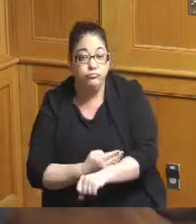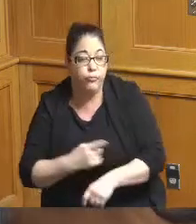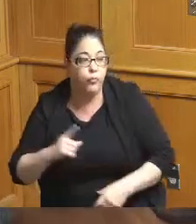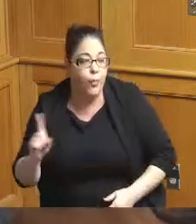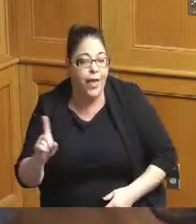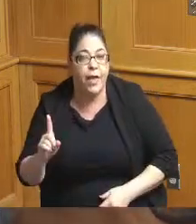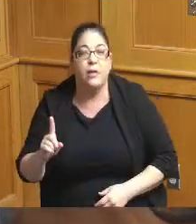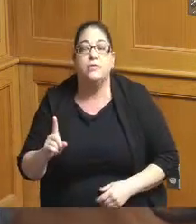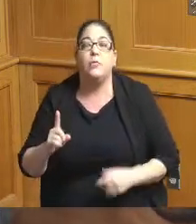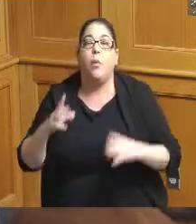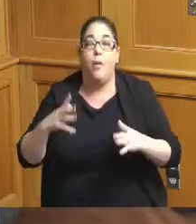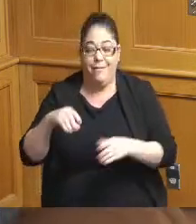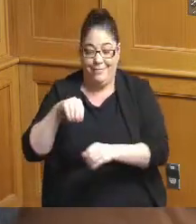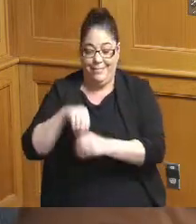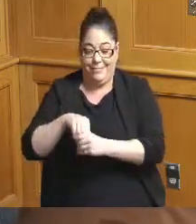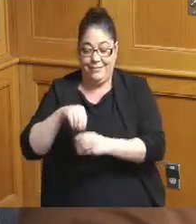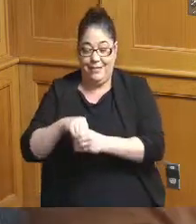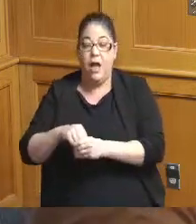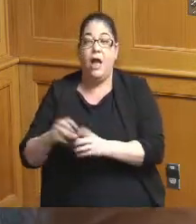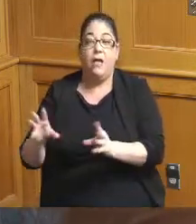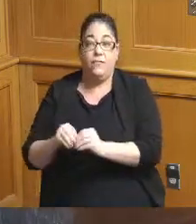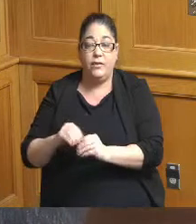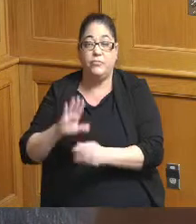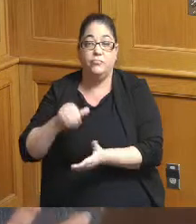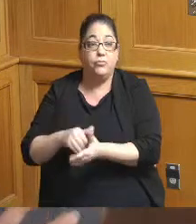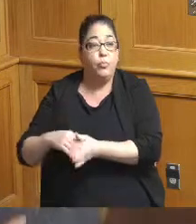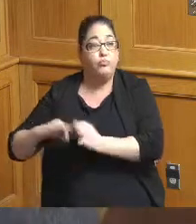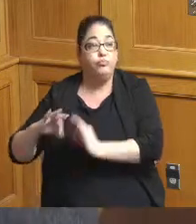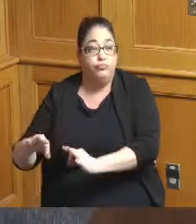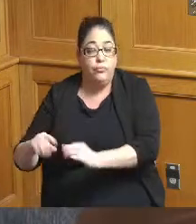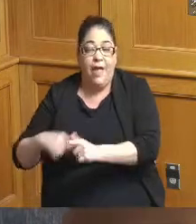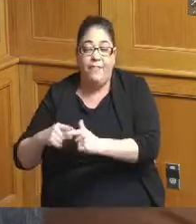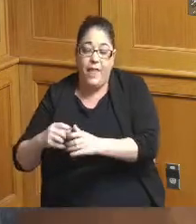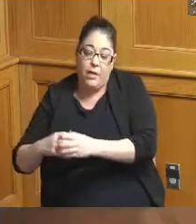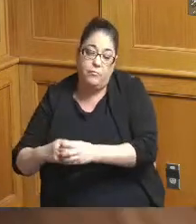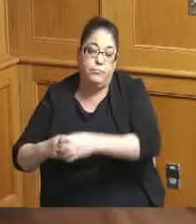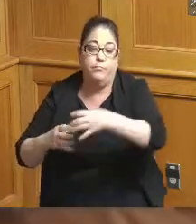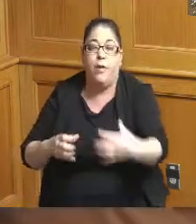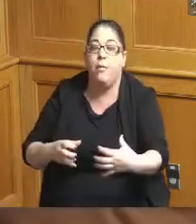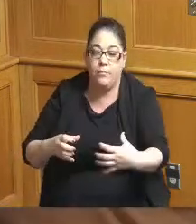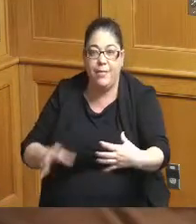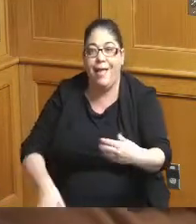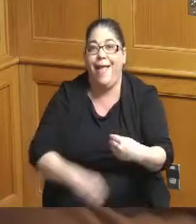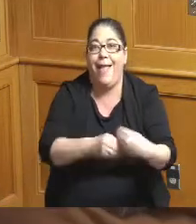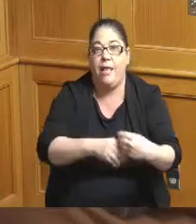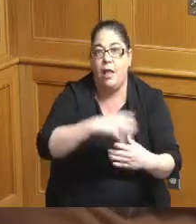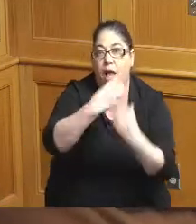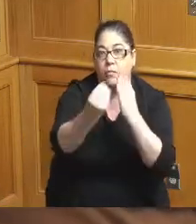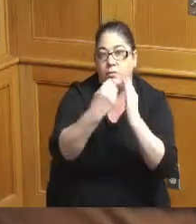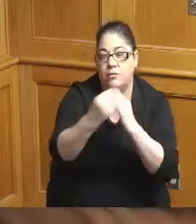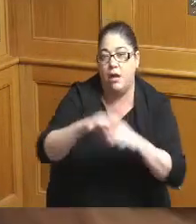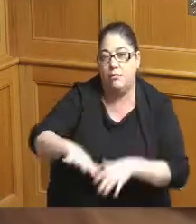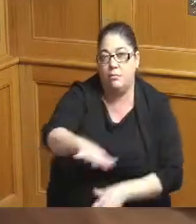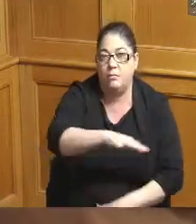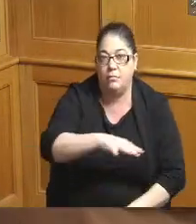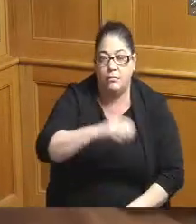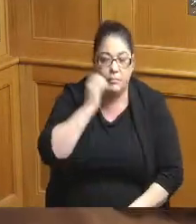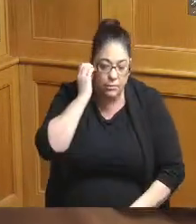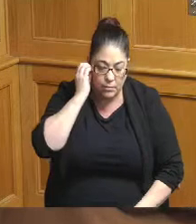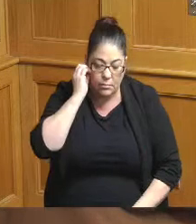to an outside you know open space if you will I might want to look at how do we get a go ahead